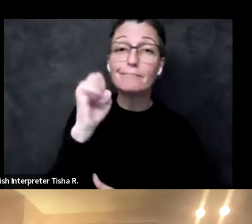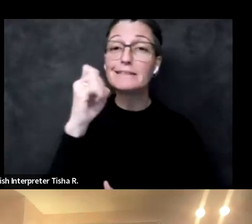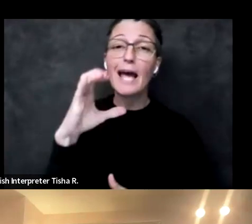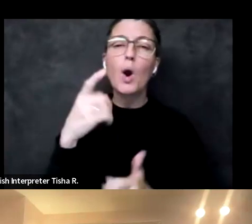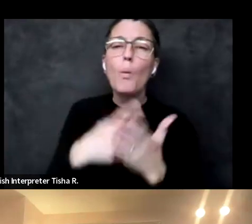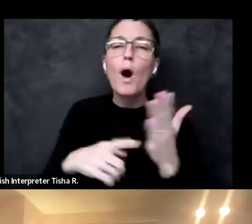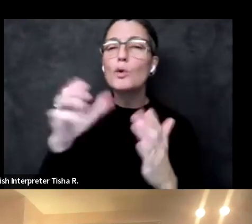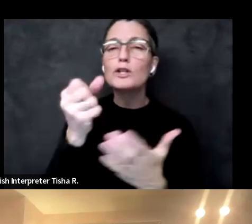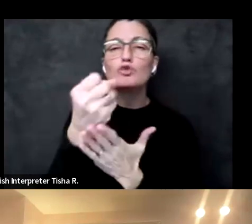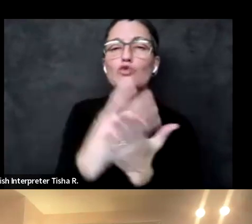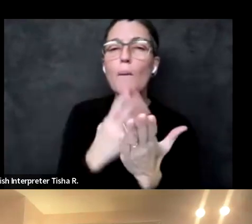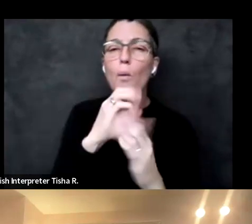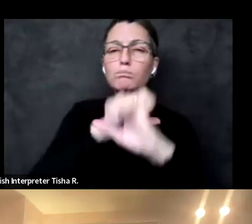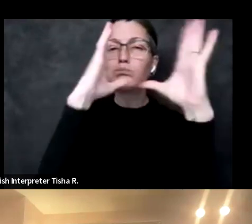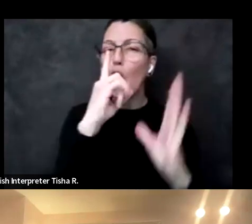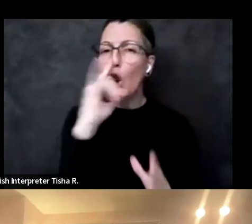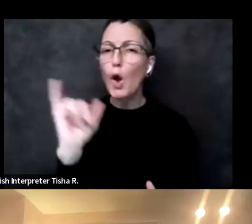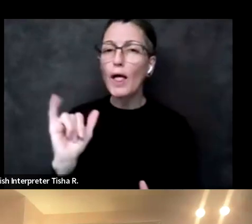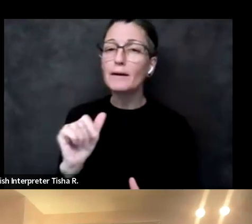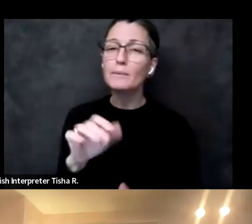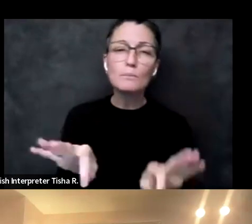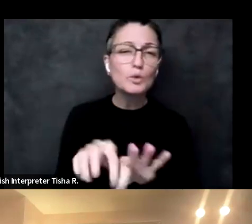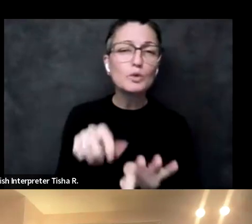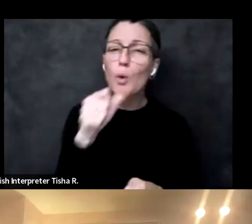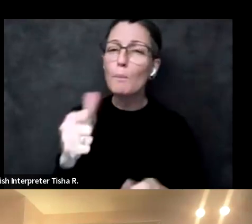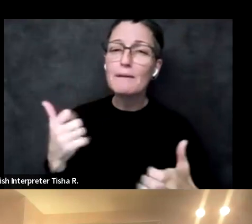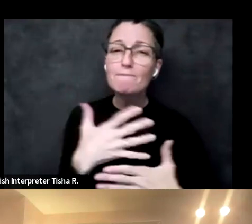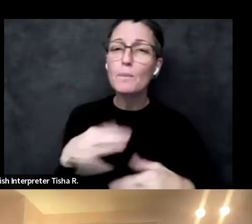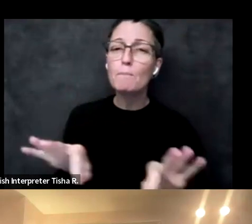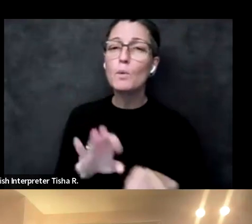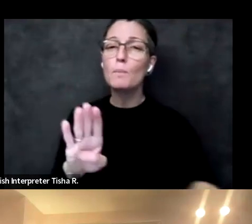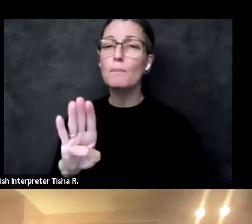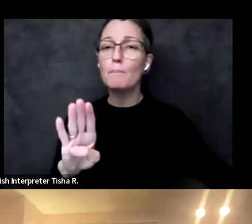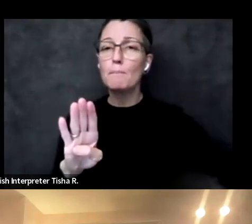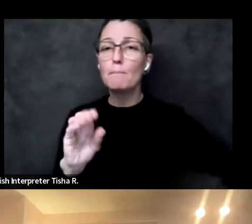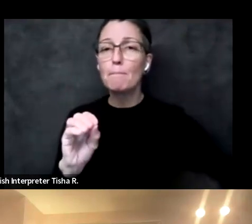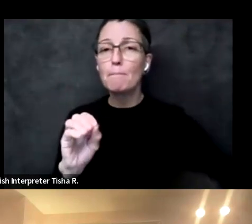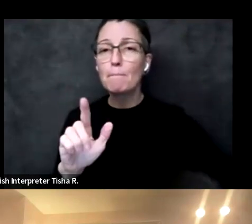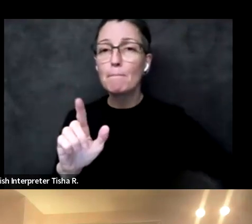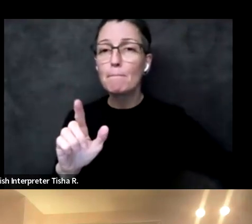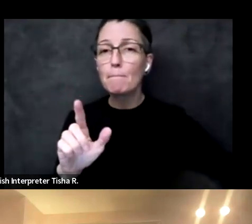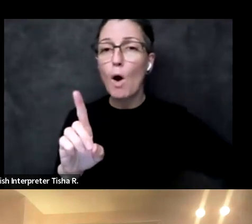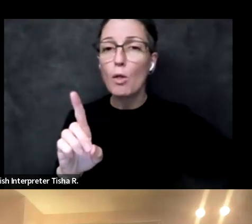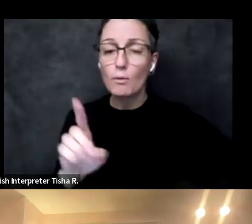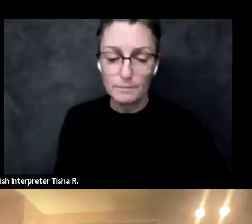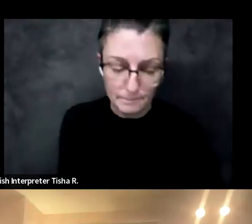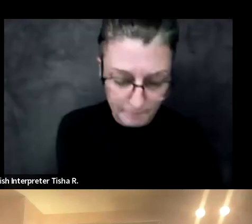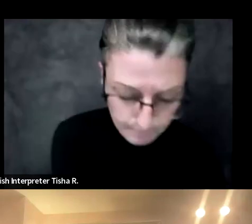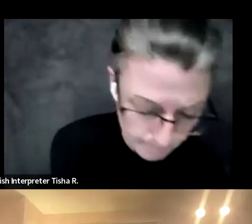Then he told me to not be afraid, just to be bold. and I'm a bold person in general, but Hollywood really